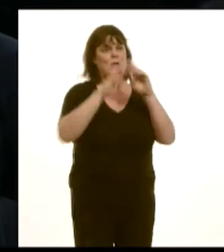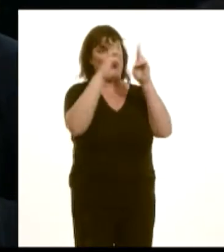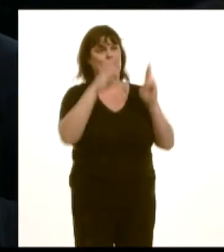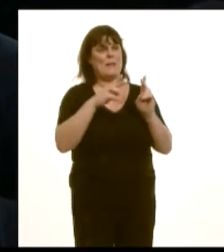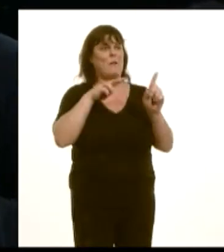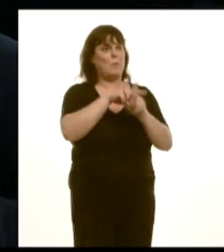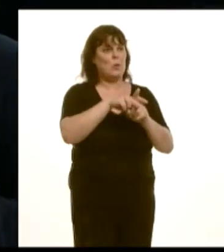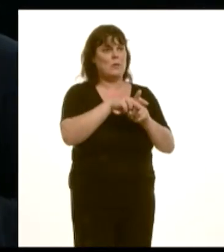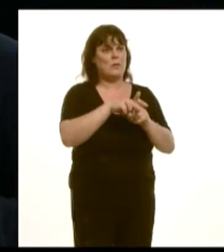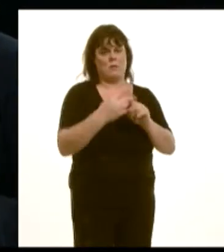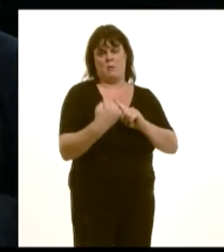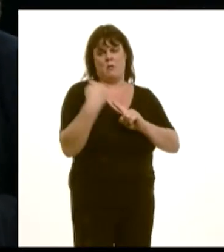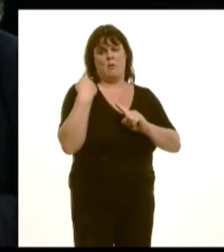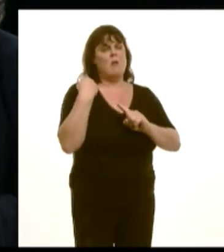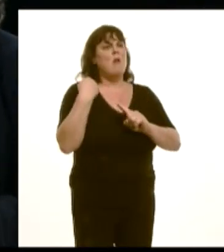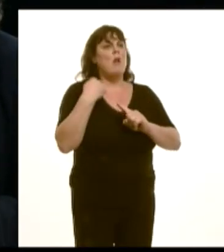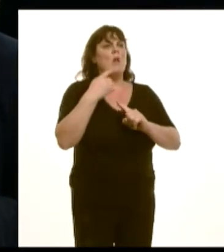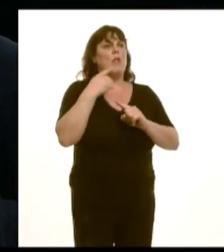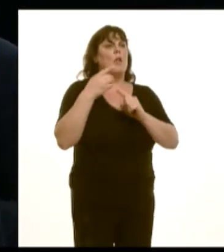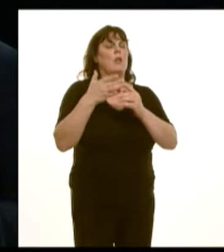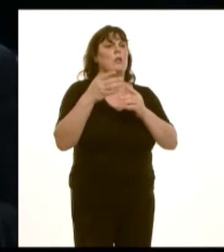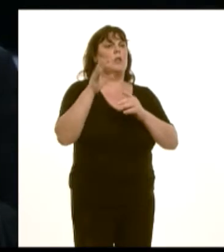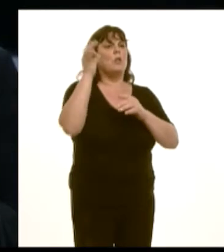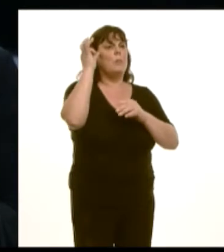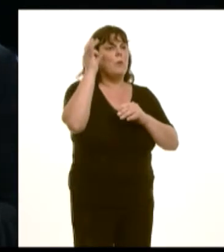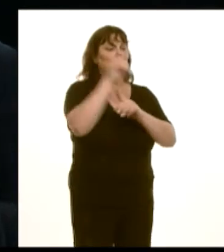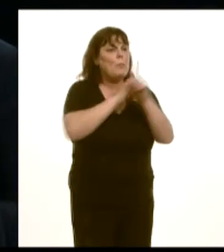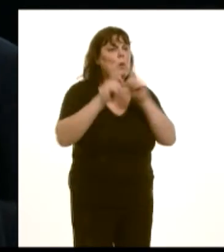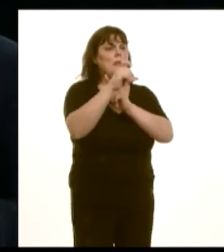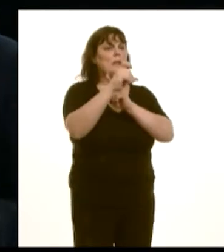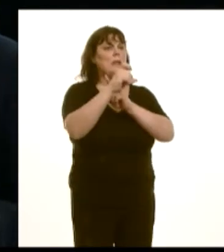for Public Services gave the Communities, Equality and Local Government Committee assurances